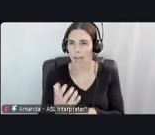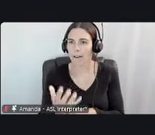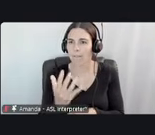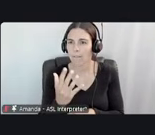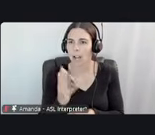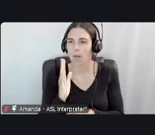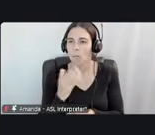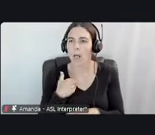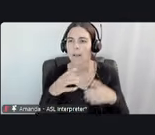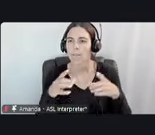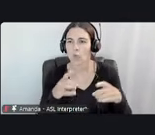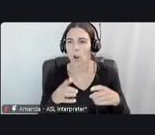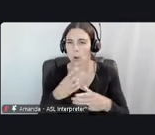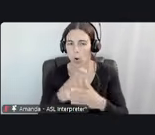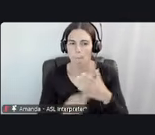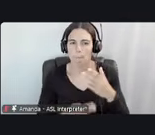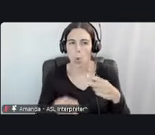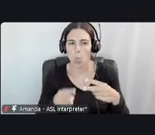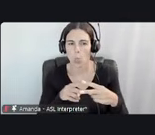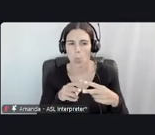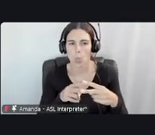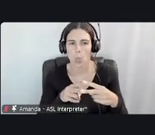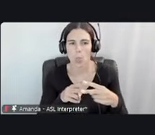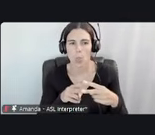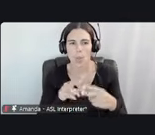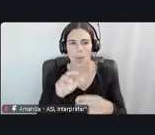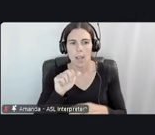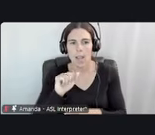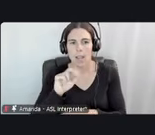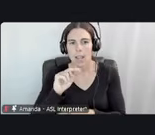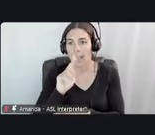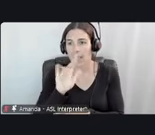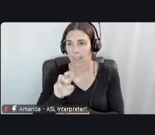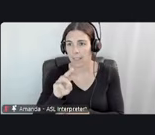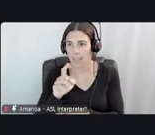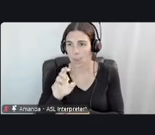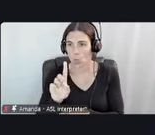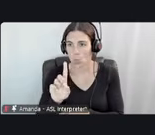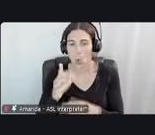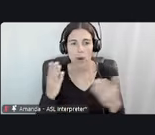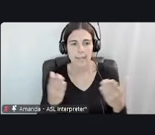director in both of those. I'm joined by Anthony Ward, who is our interim vice president for region